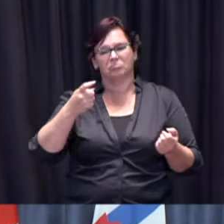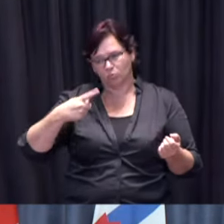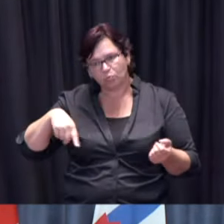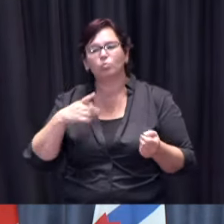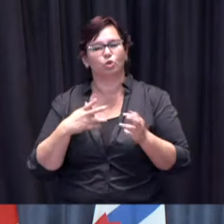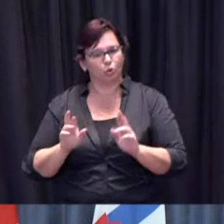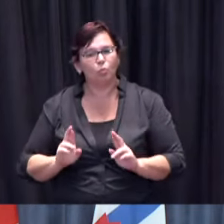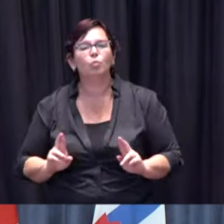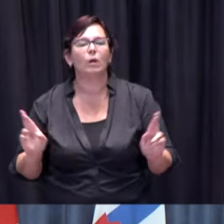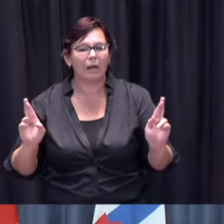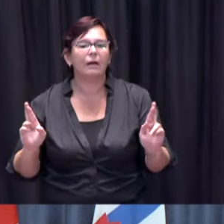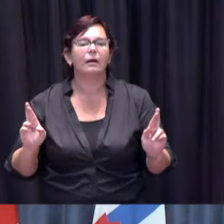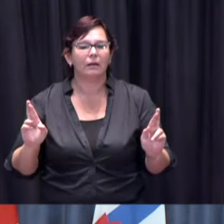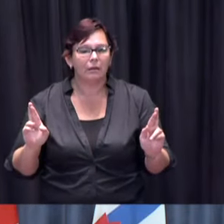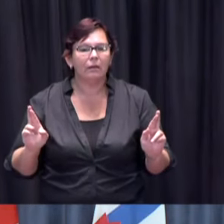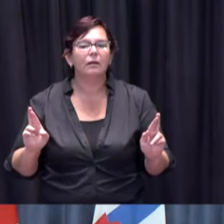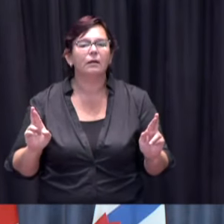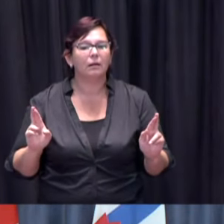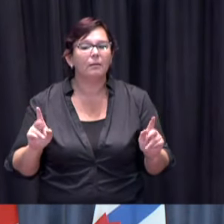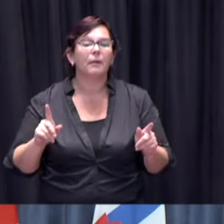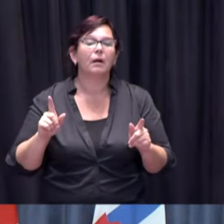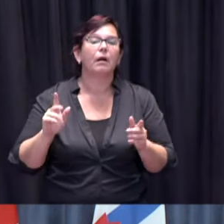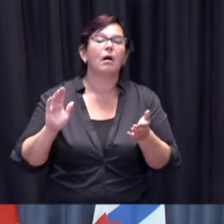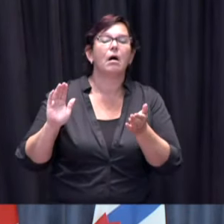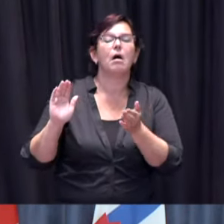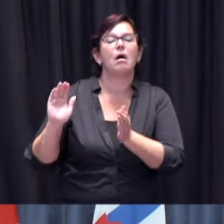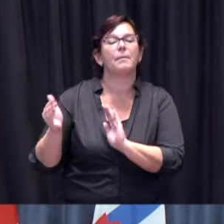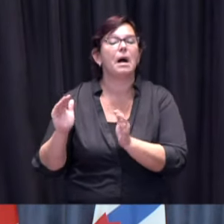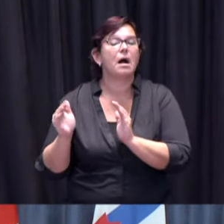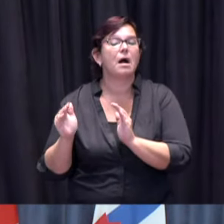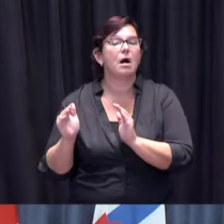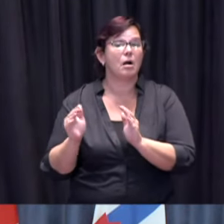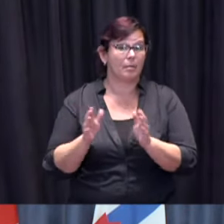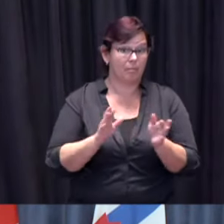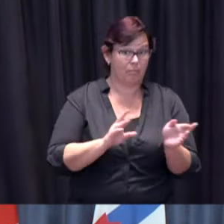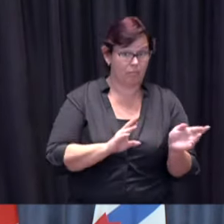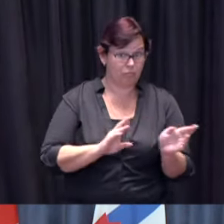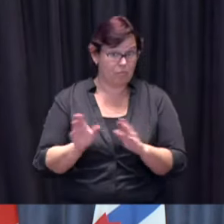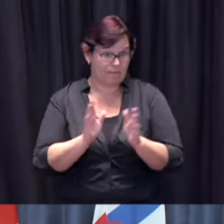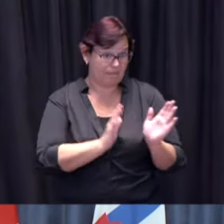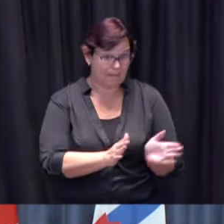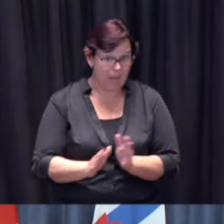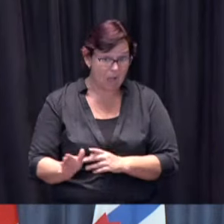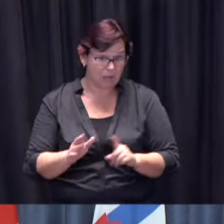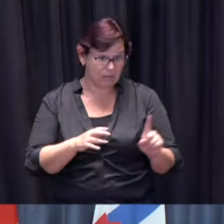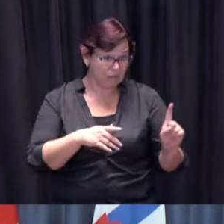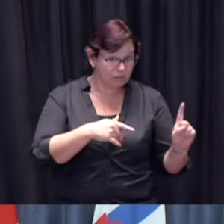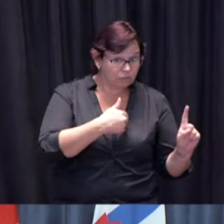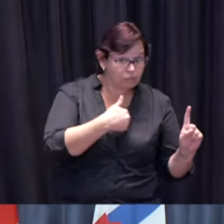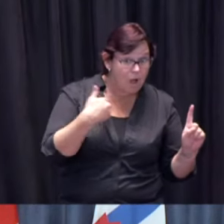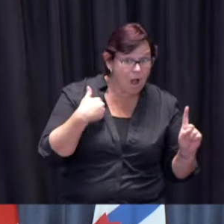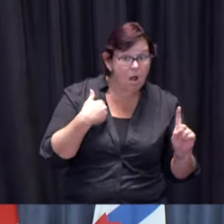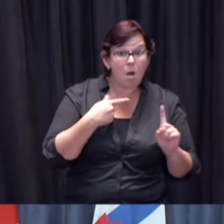preparedness and the readiness of this city and I'm talking about all elements of this city and yes the Mayor described